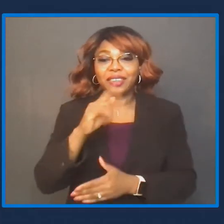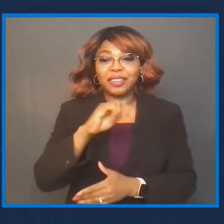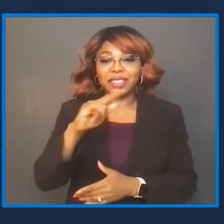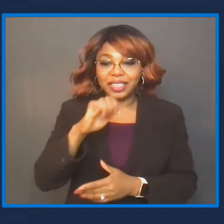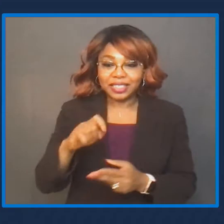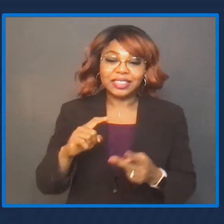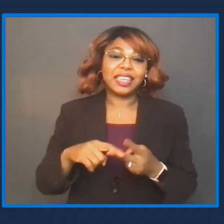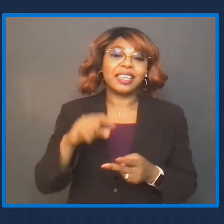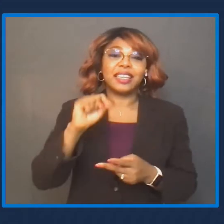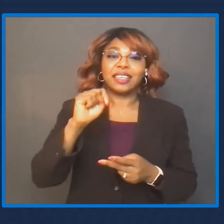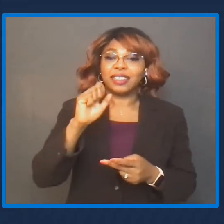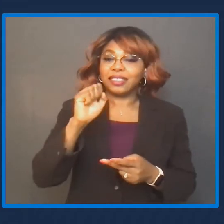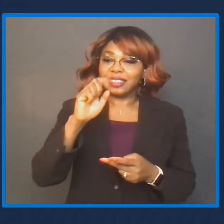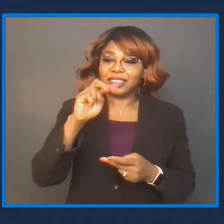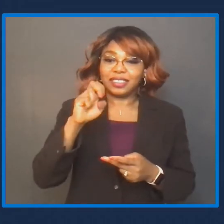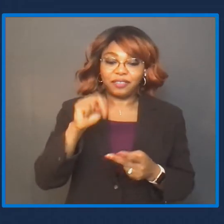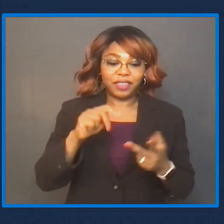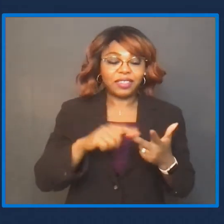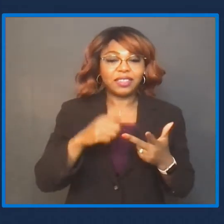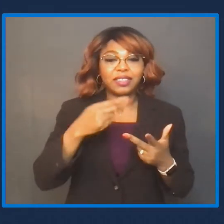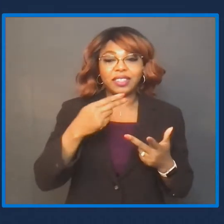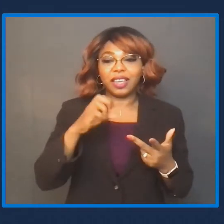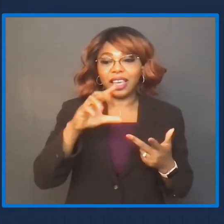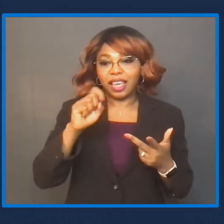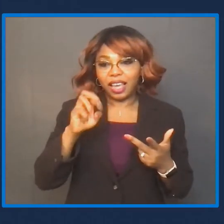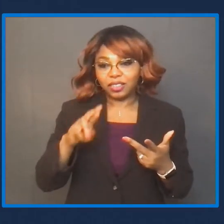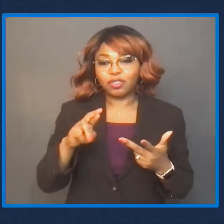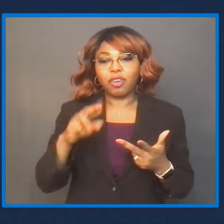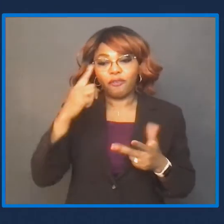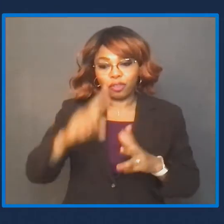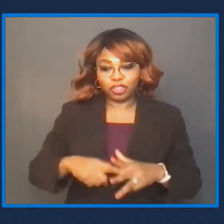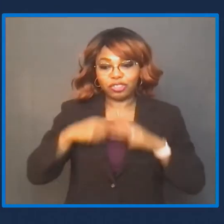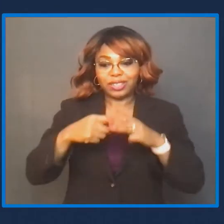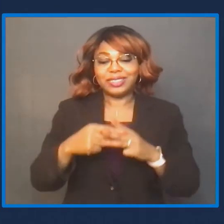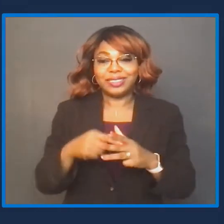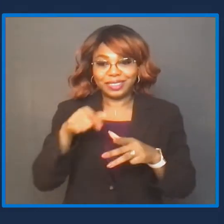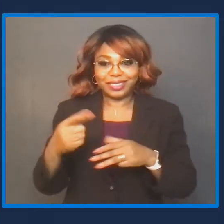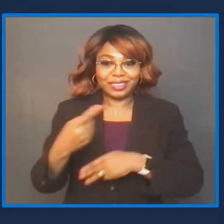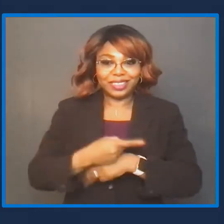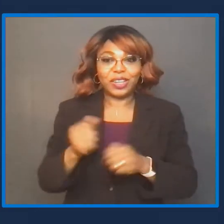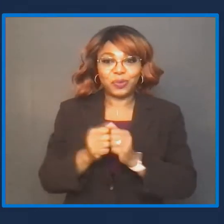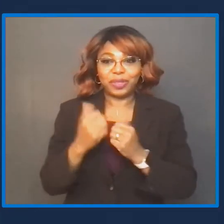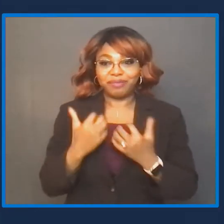for kicking the day off with our attendees. And thank you to everyone who joined us early.